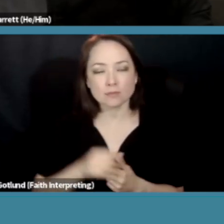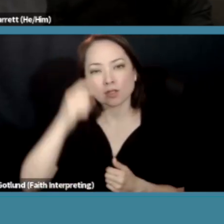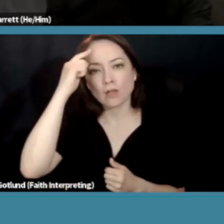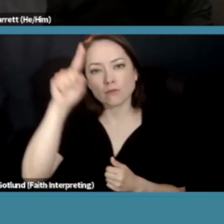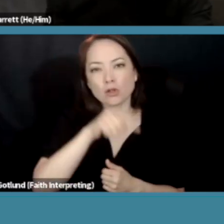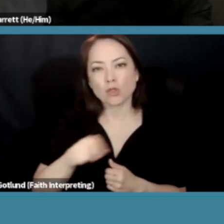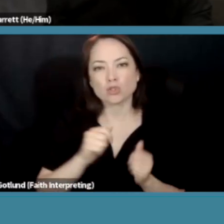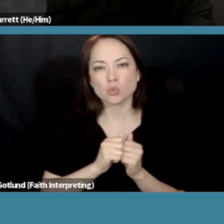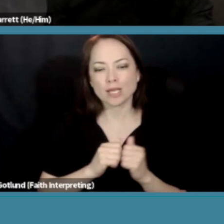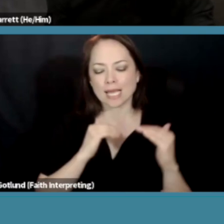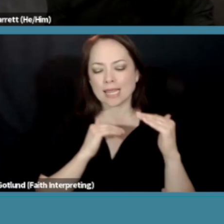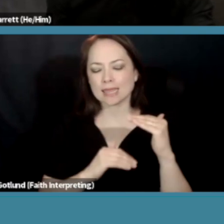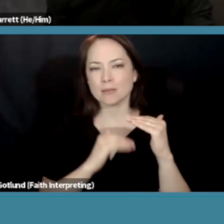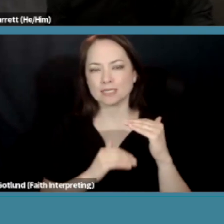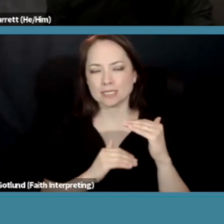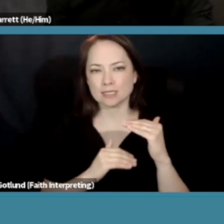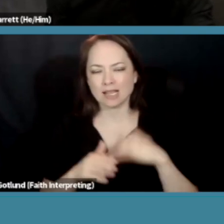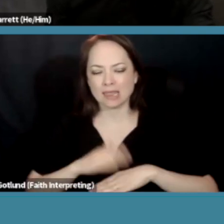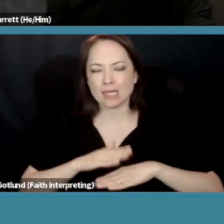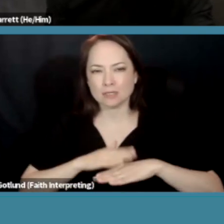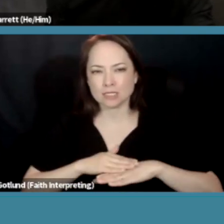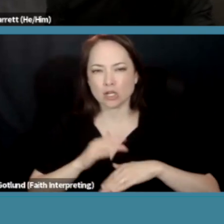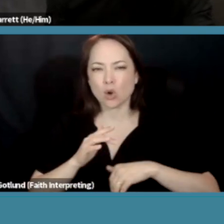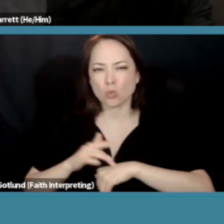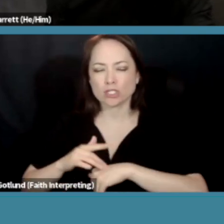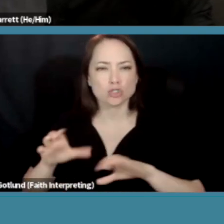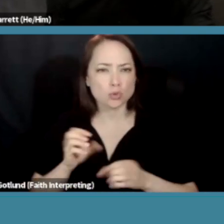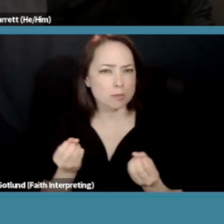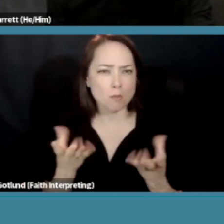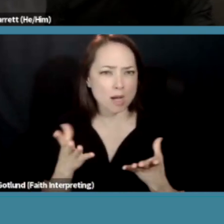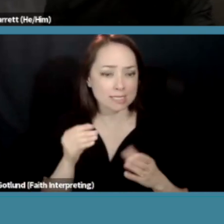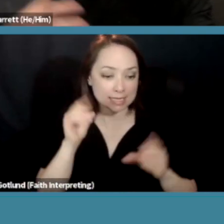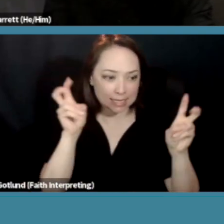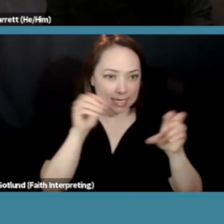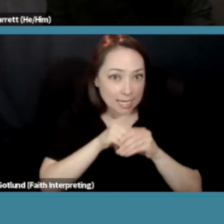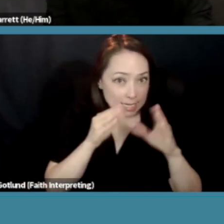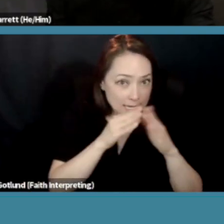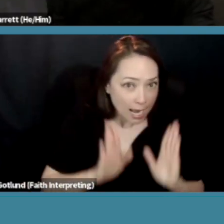with limited resources, doing as much in-house as possible, and that can be some version of some type of captioning,